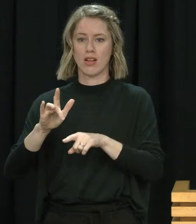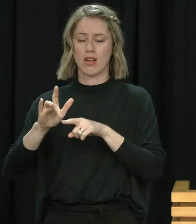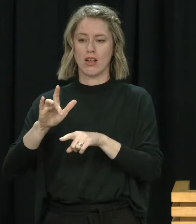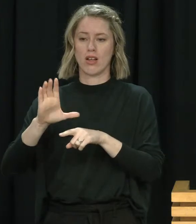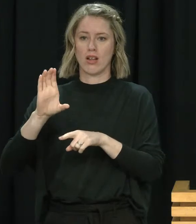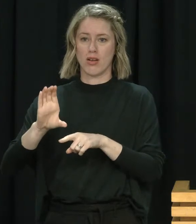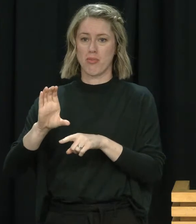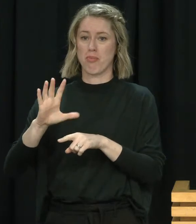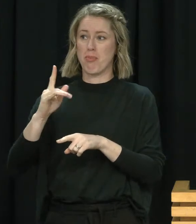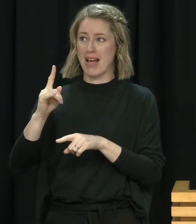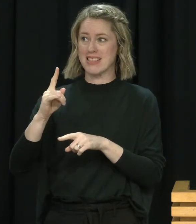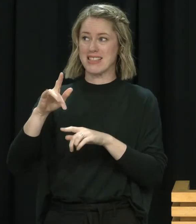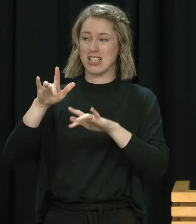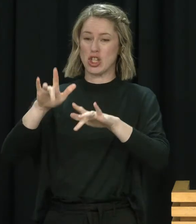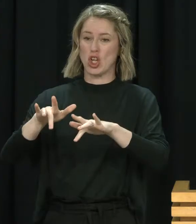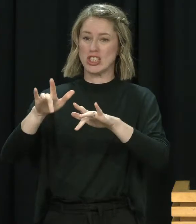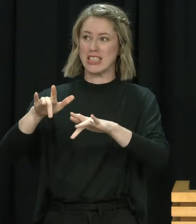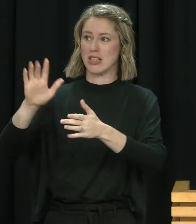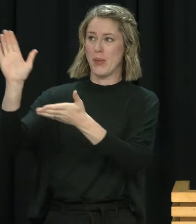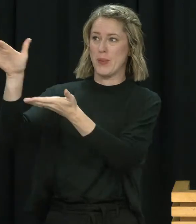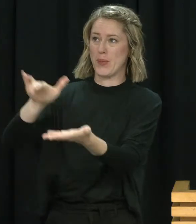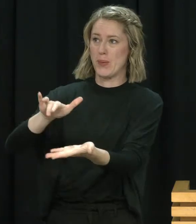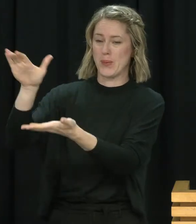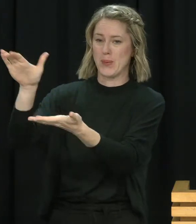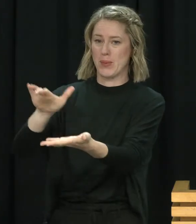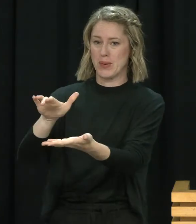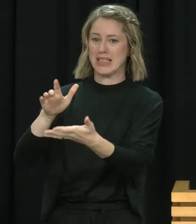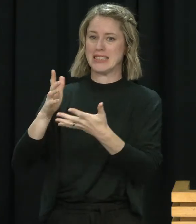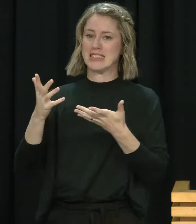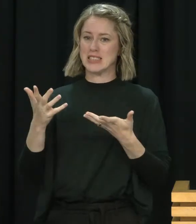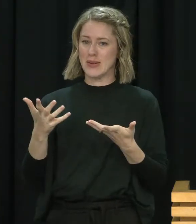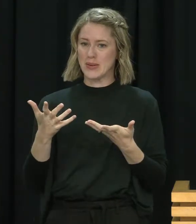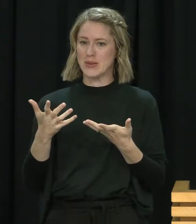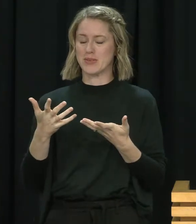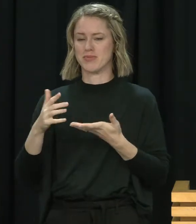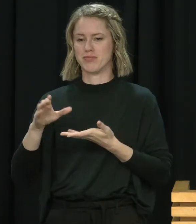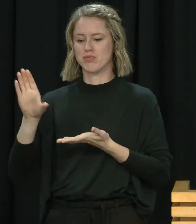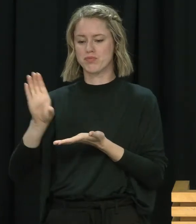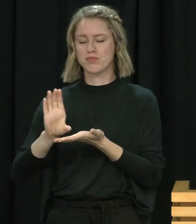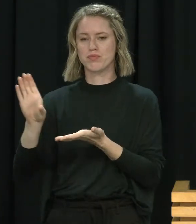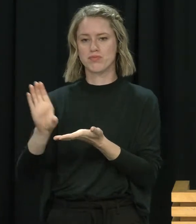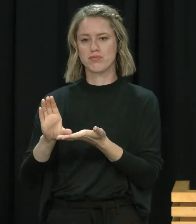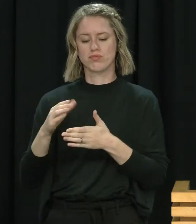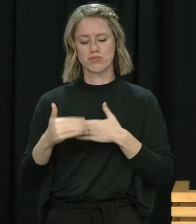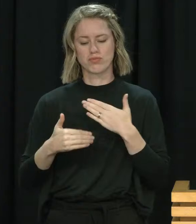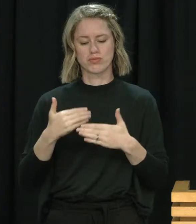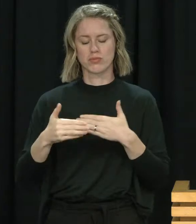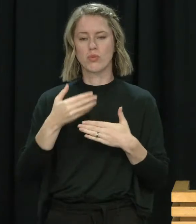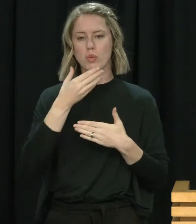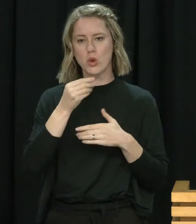that we have available to us. We're not expecting to see